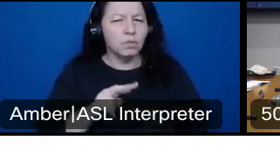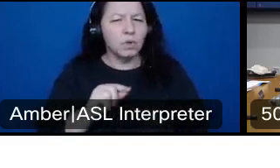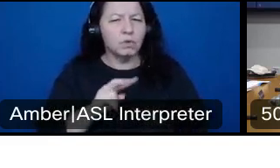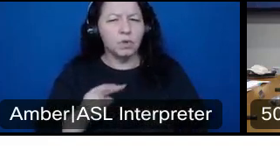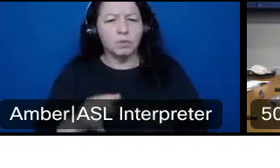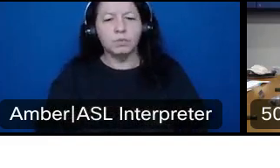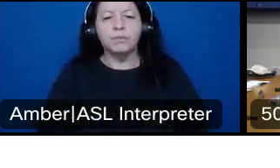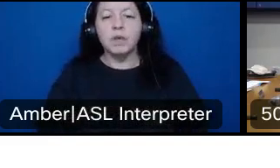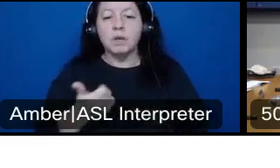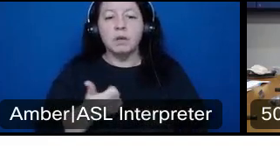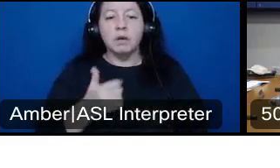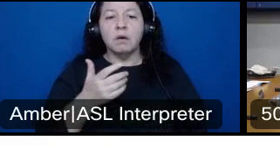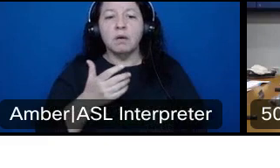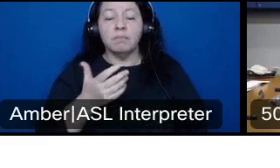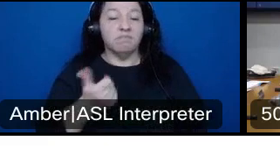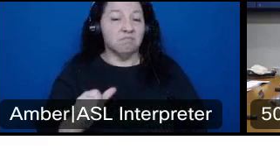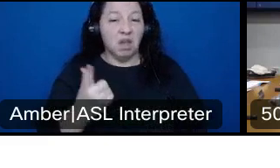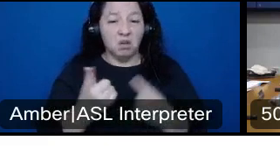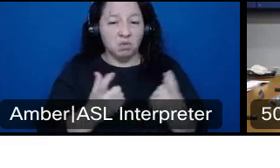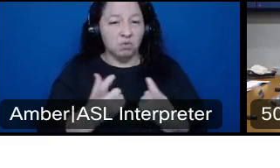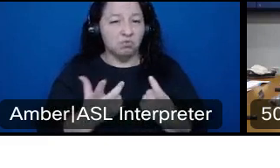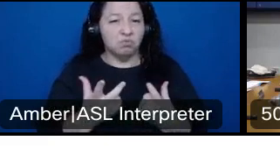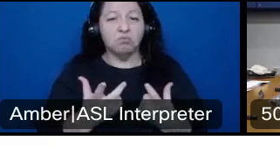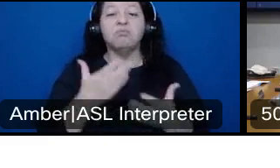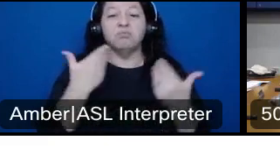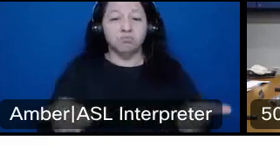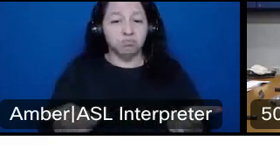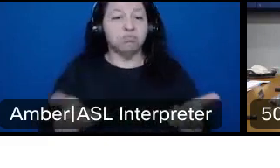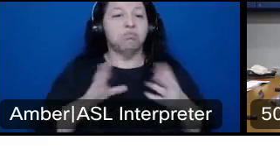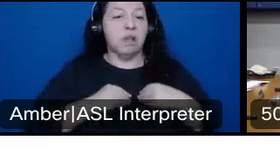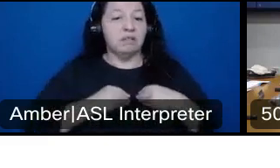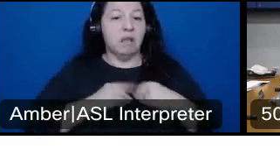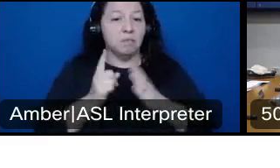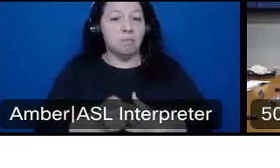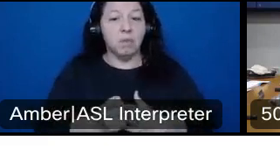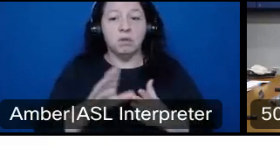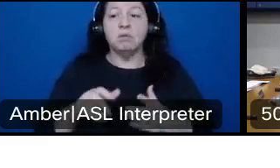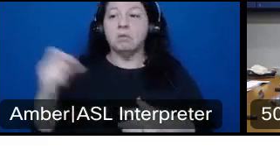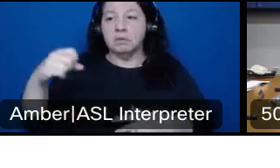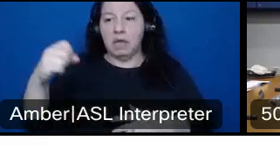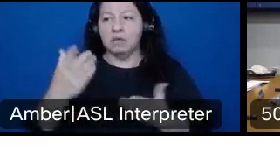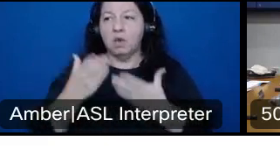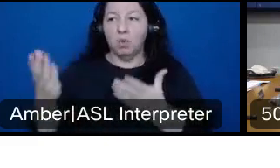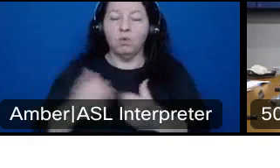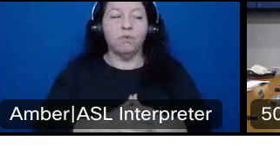So, can I hear a motion to us at 10 minutes? So moved. All in favor, please say yes, yes. Both say no.